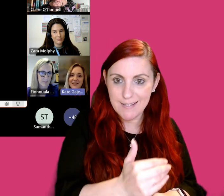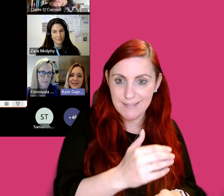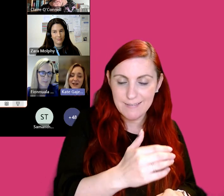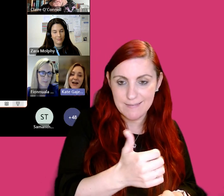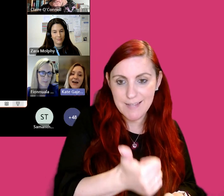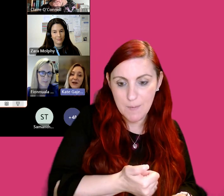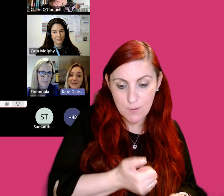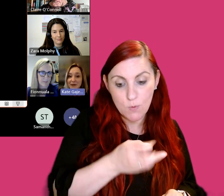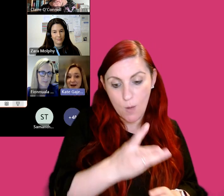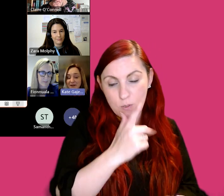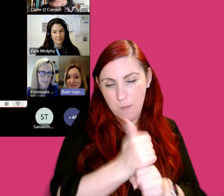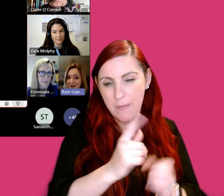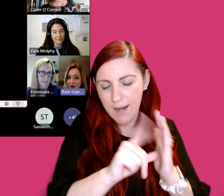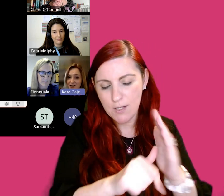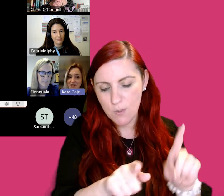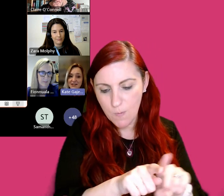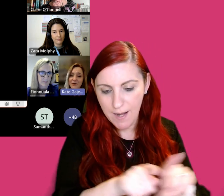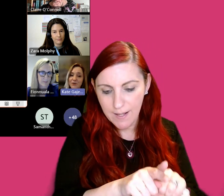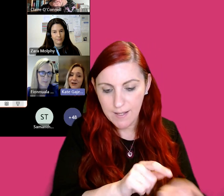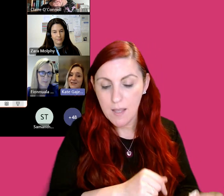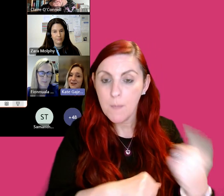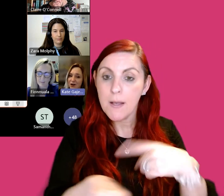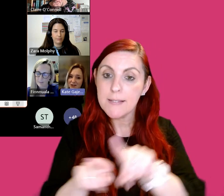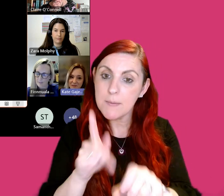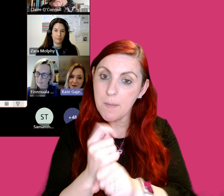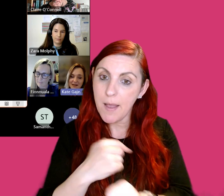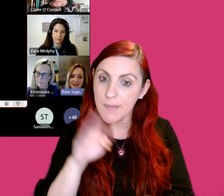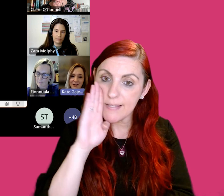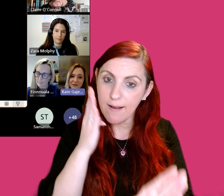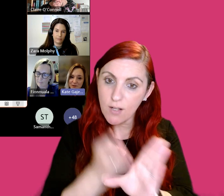slides here but as a background I'm a psychologist and I work in a psychology space and I always